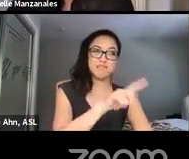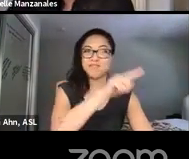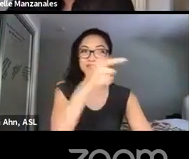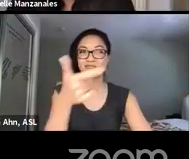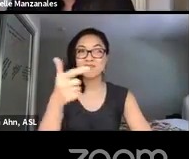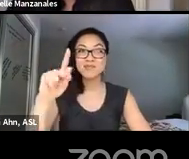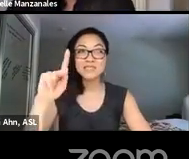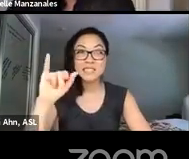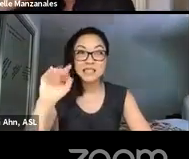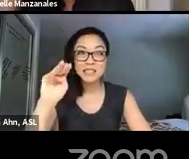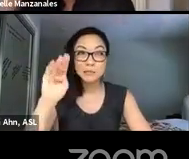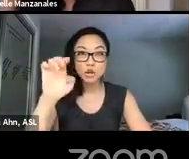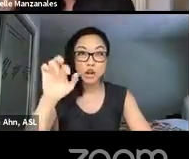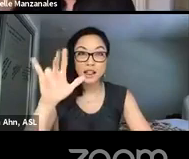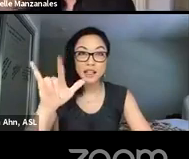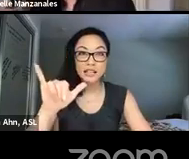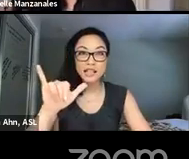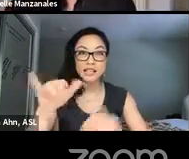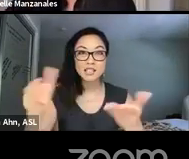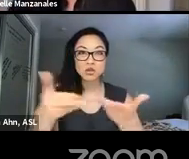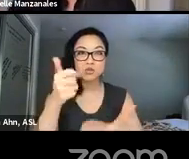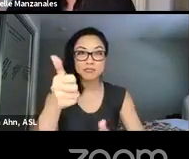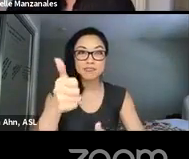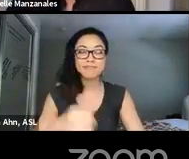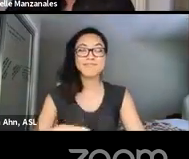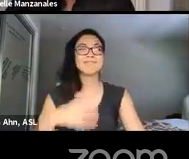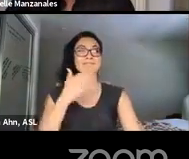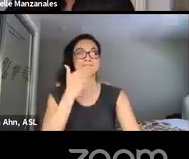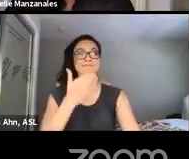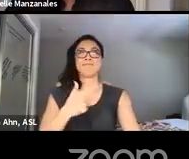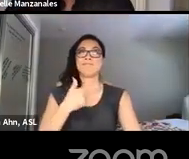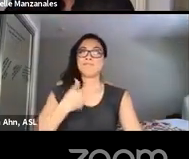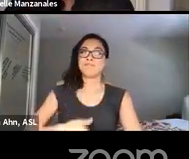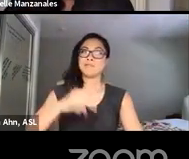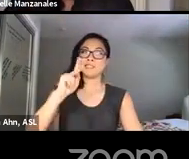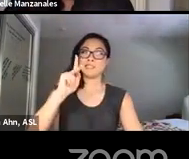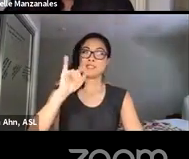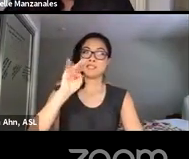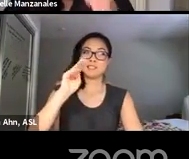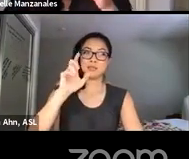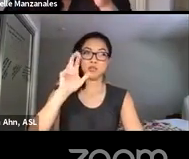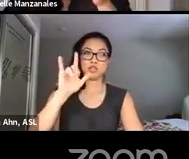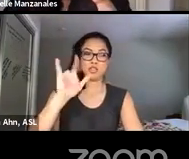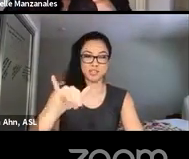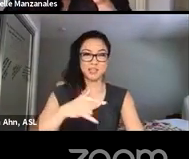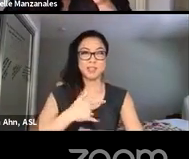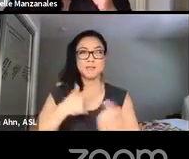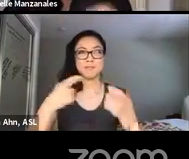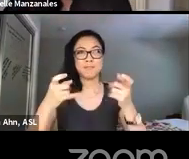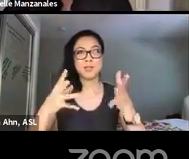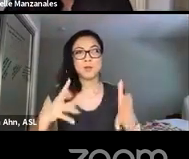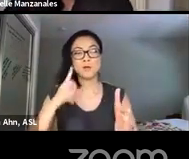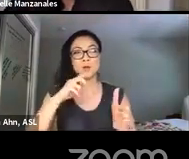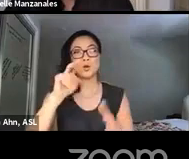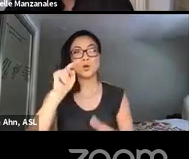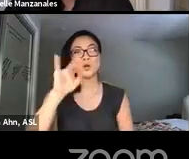hair and brown eyes and I'm wearing my reading glasses sometimes for this conversation.